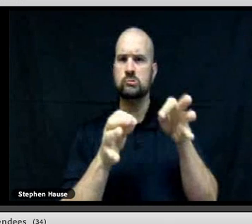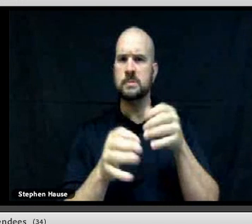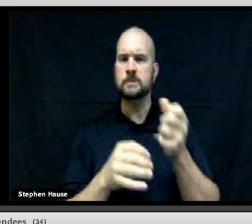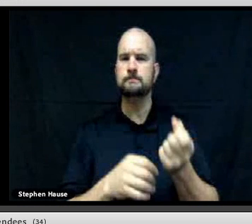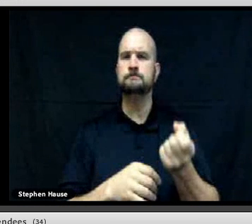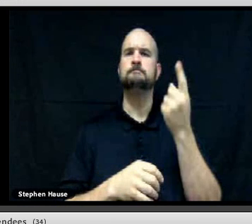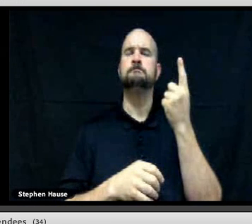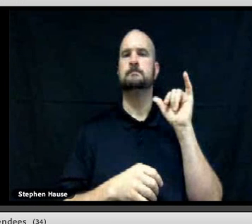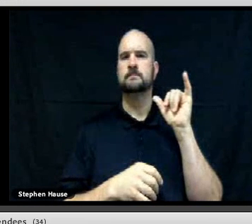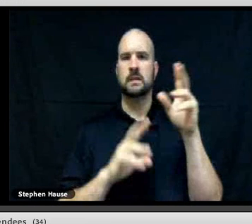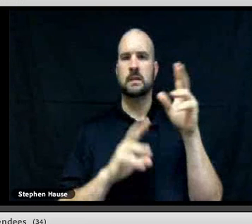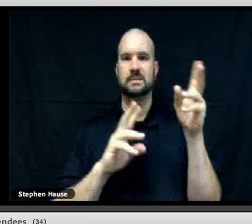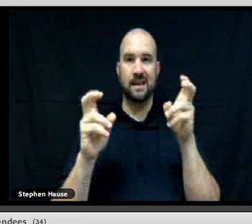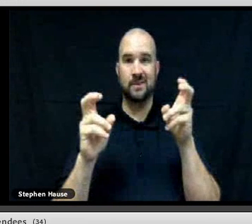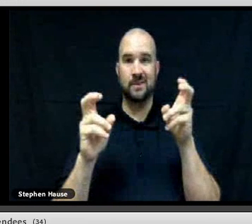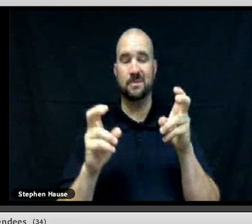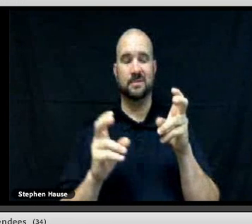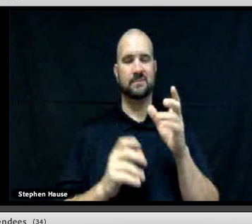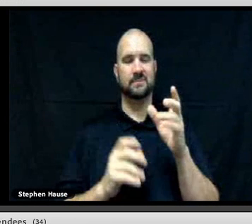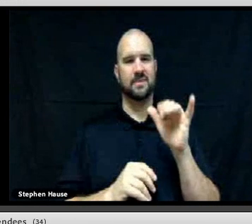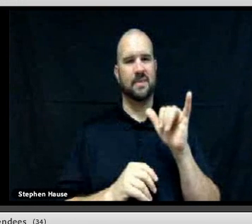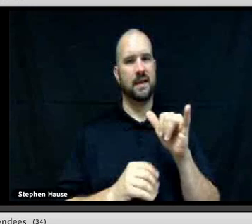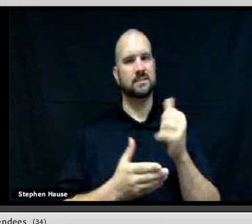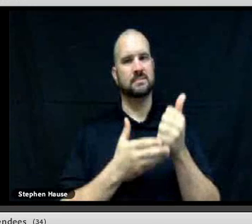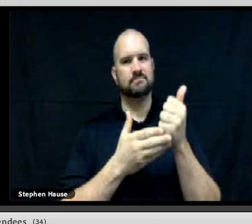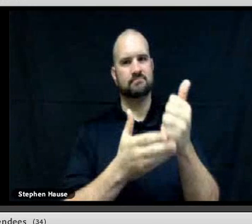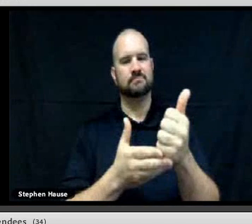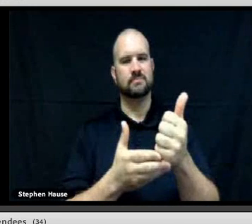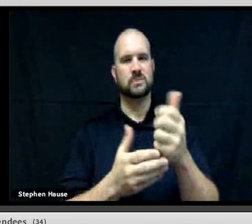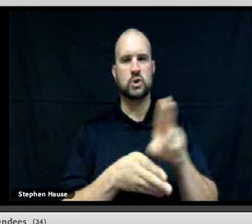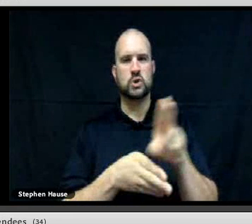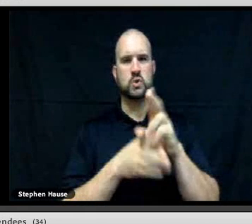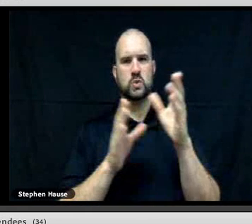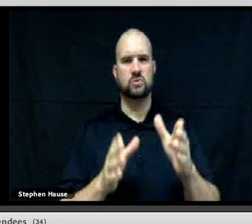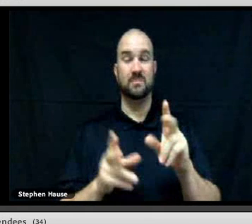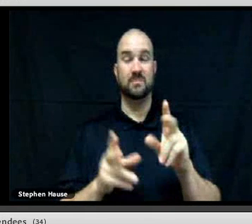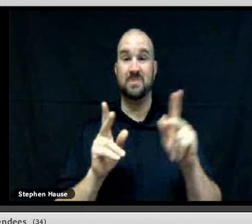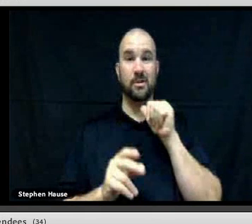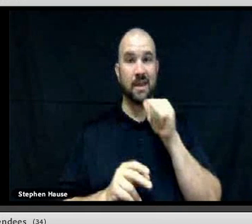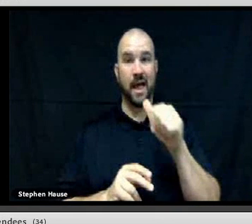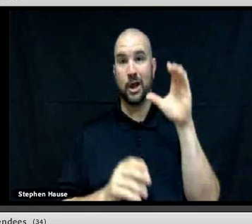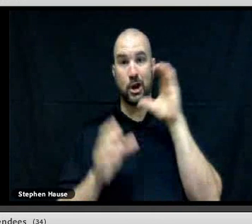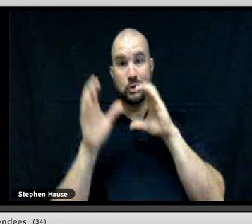Um, no one's going to be searching for untitled, unless you're me, and you're wanting to see how many people have done that.